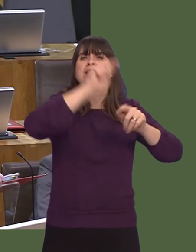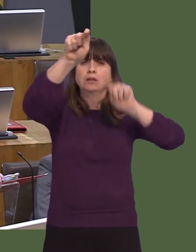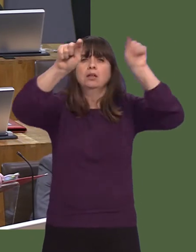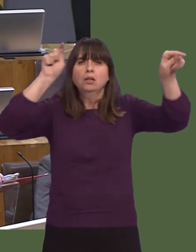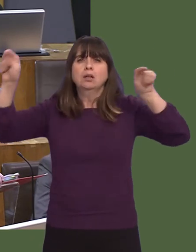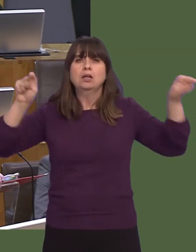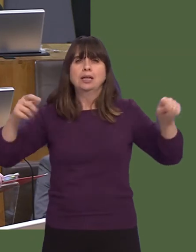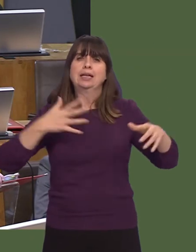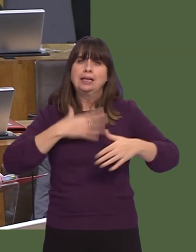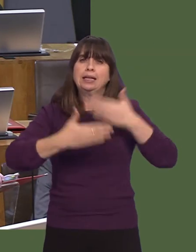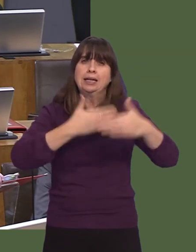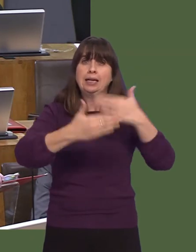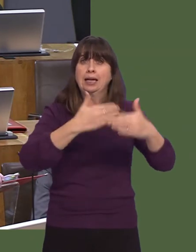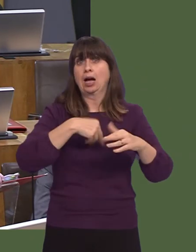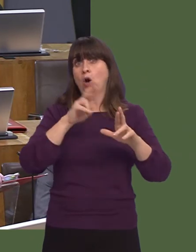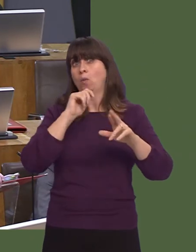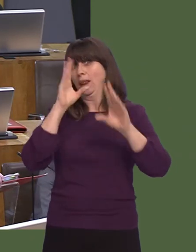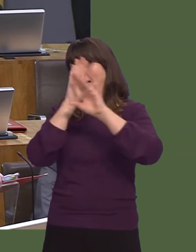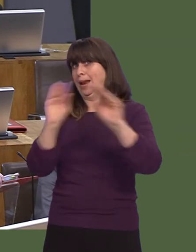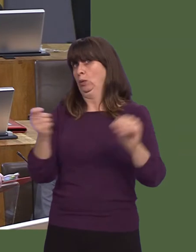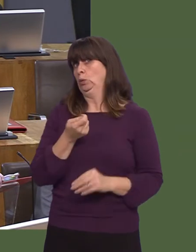I hope to be in a position to make an announcement about that in the very near future.